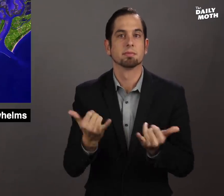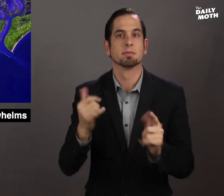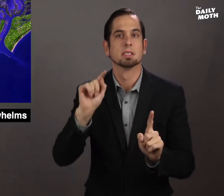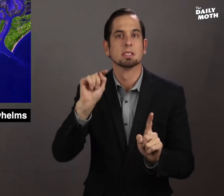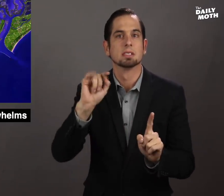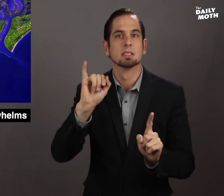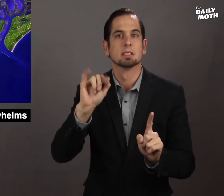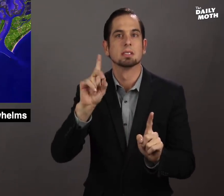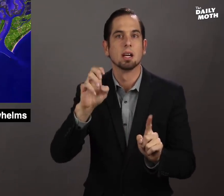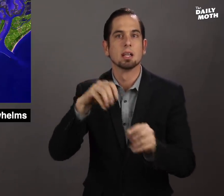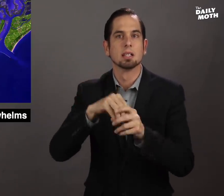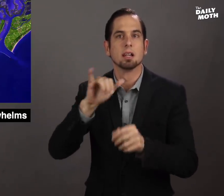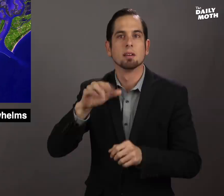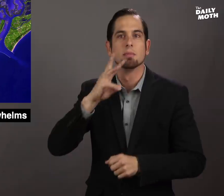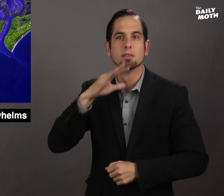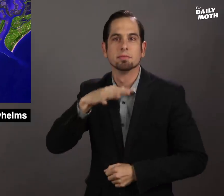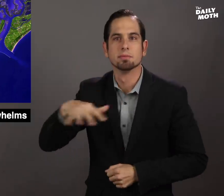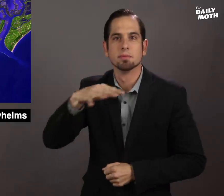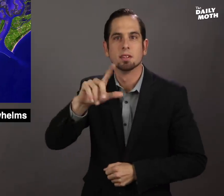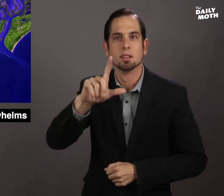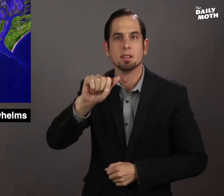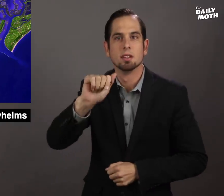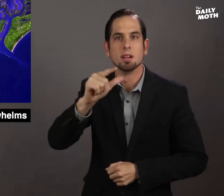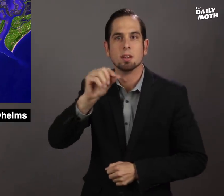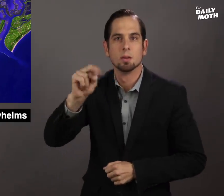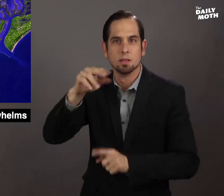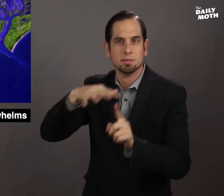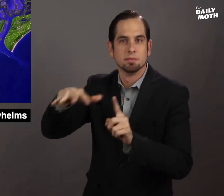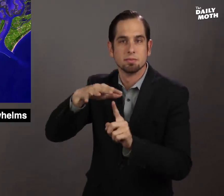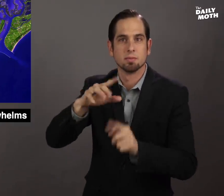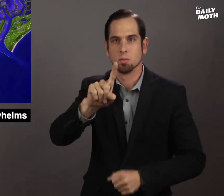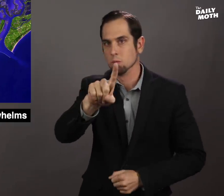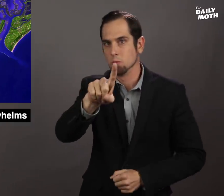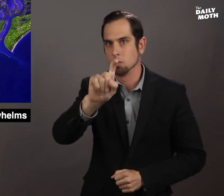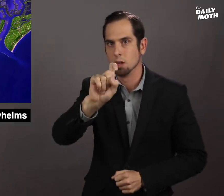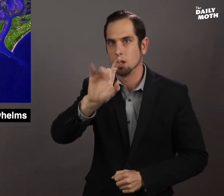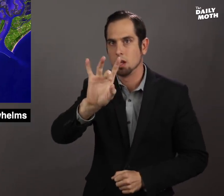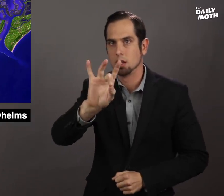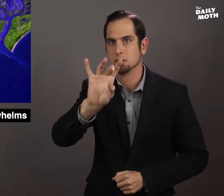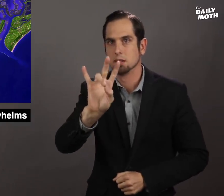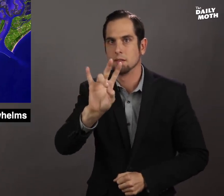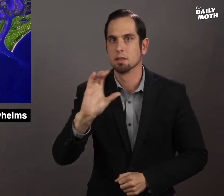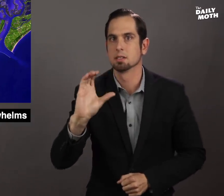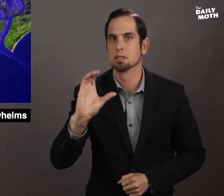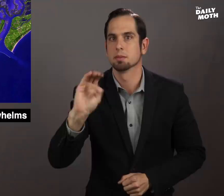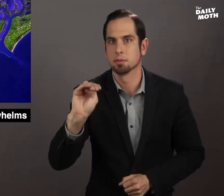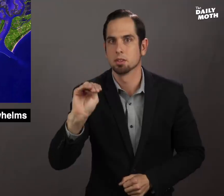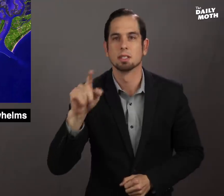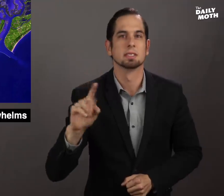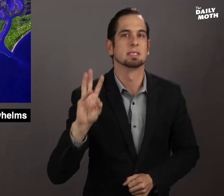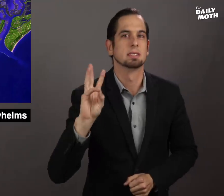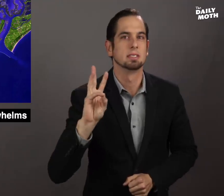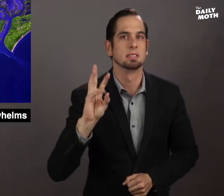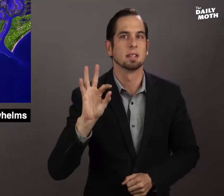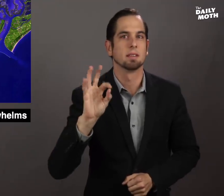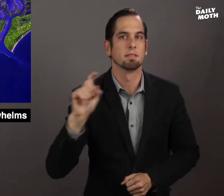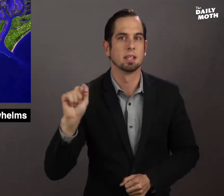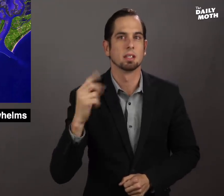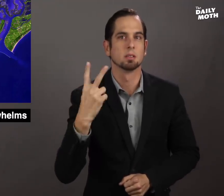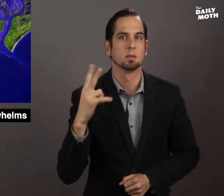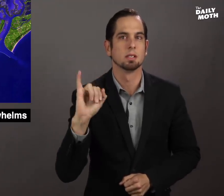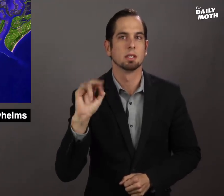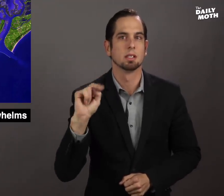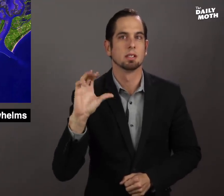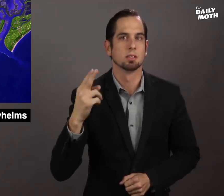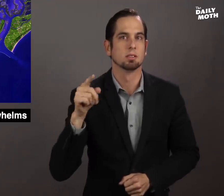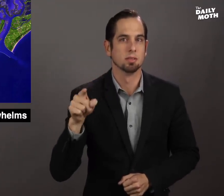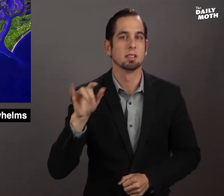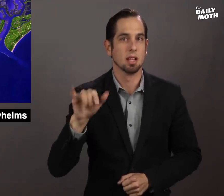The tide in the lagoon is at 187 cm (six feet two inches),